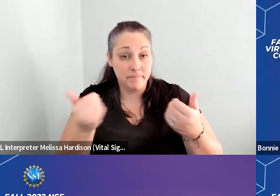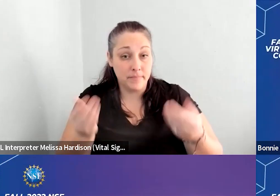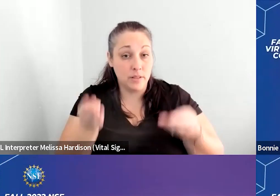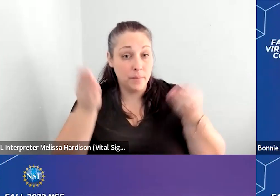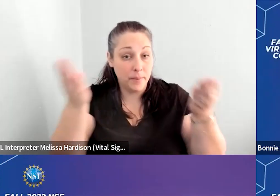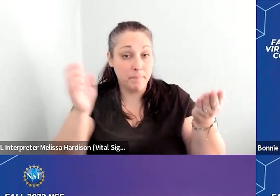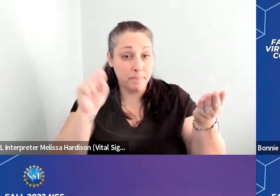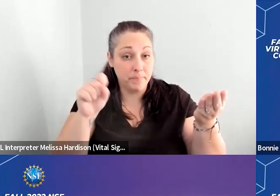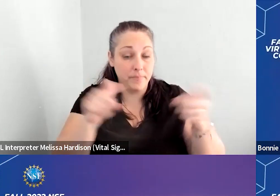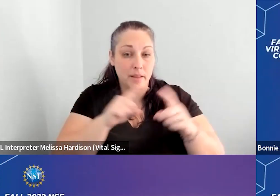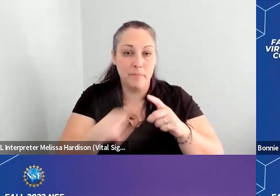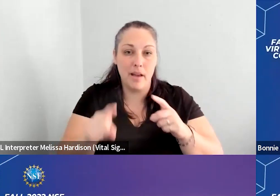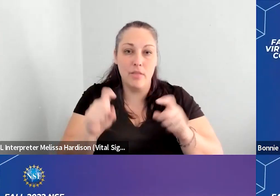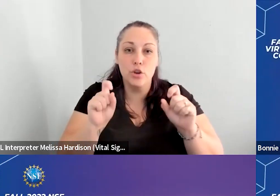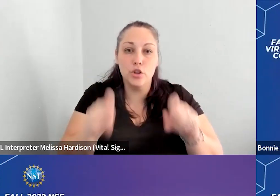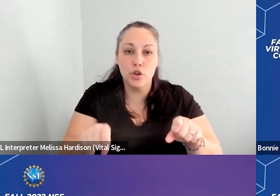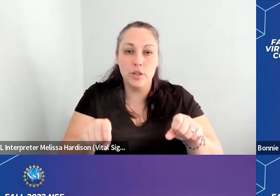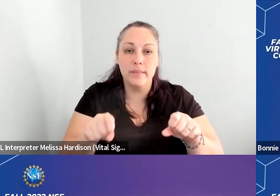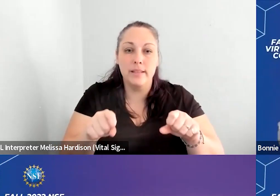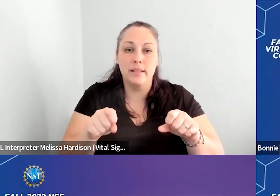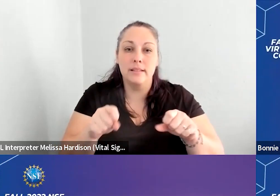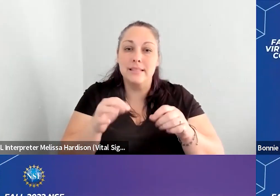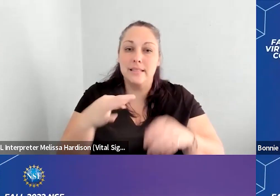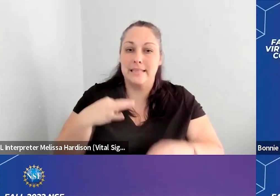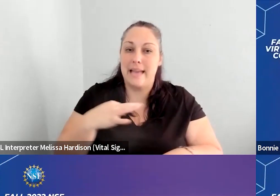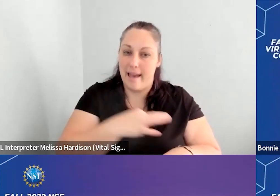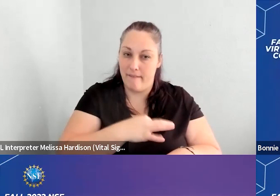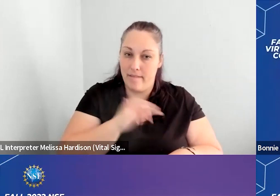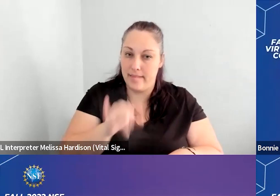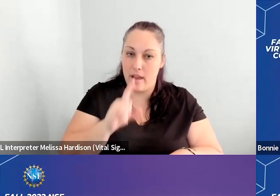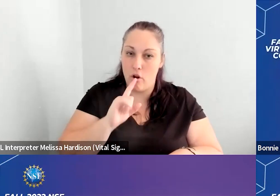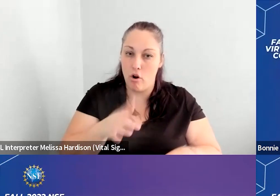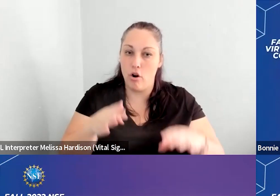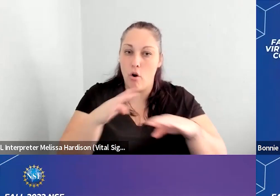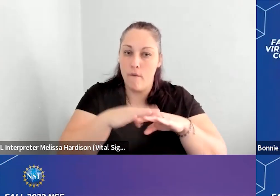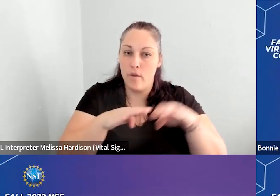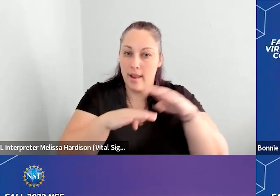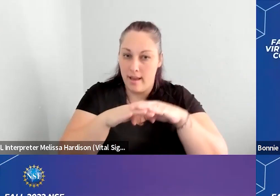there might be overlapping staff, right? And that you might pull information from multiple grants